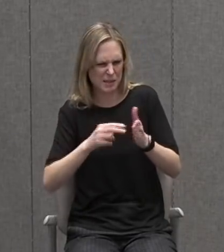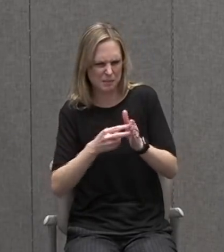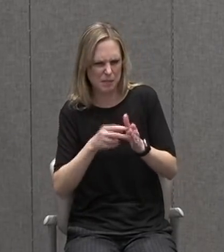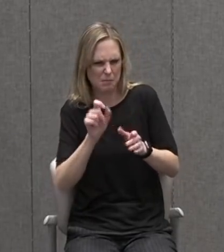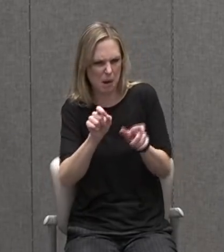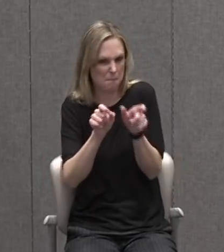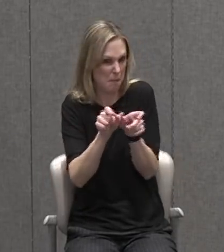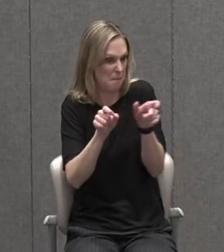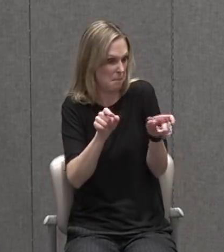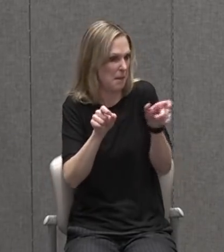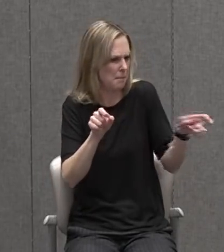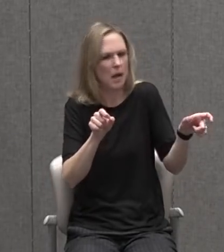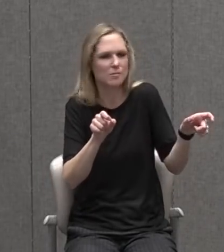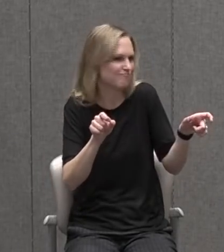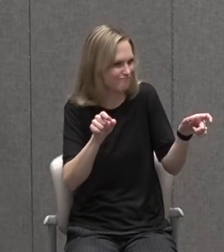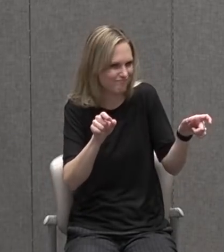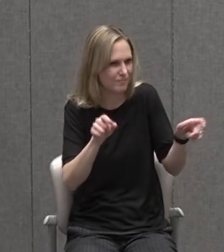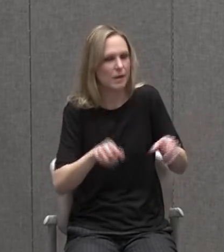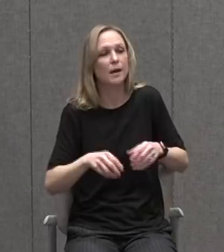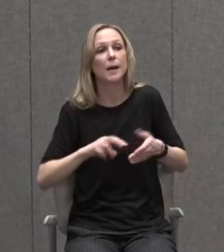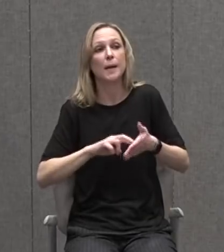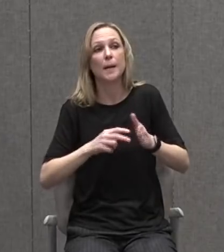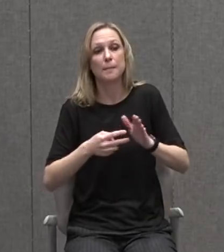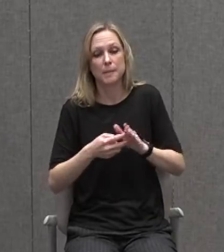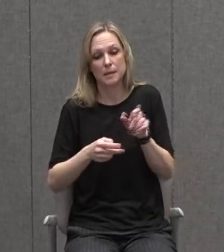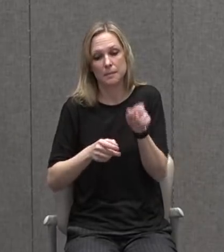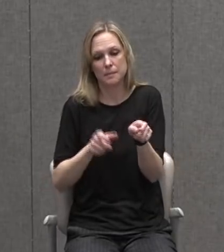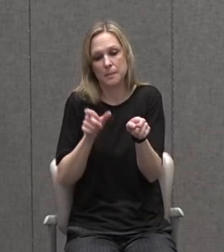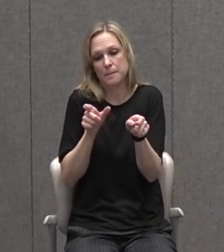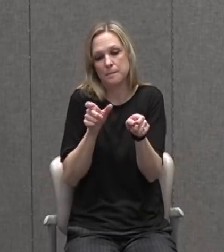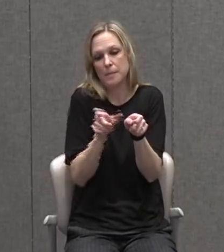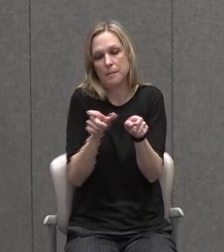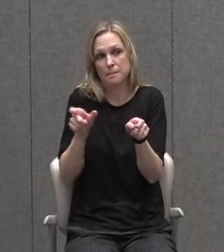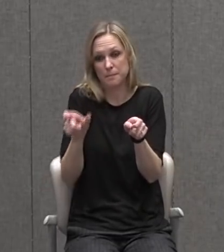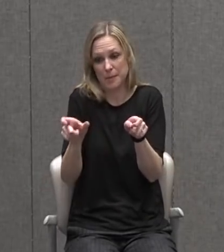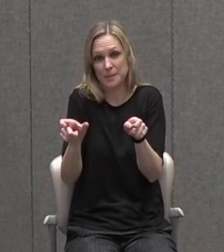we're gonna be over in the hundredths column, right?